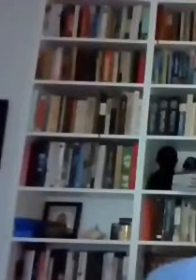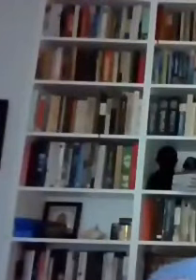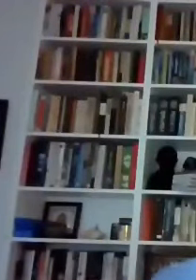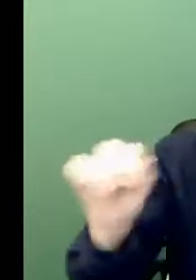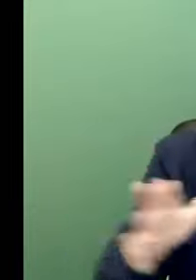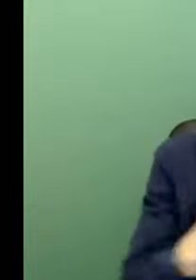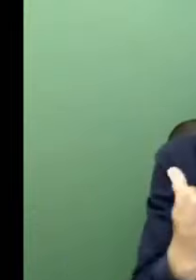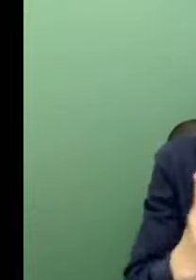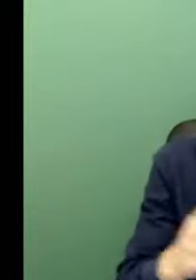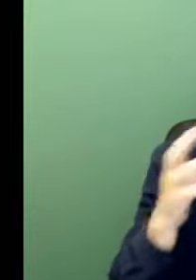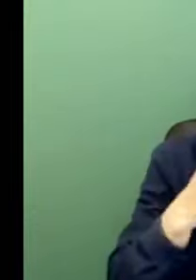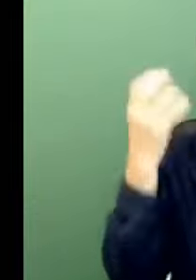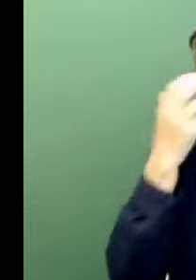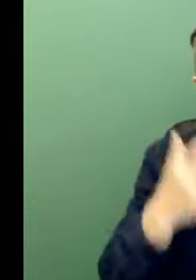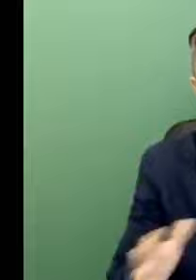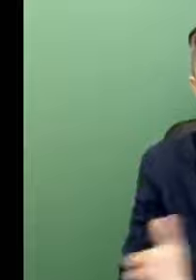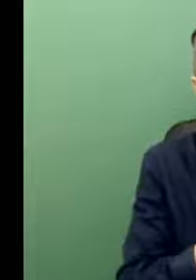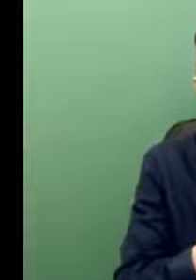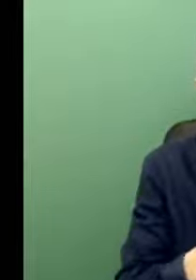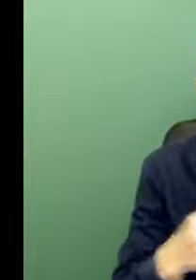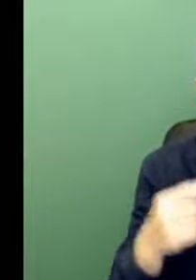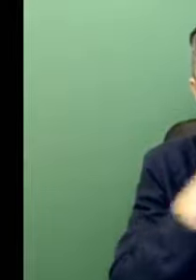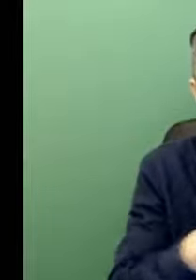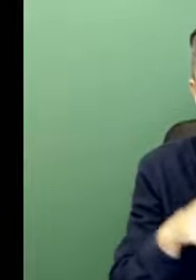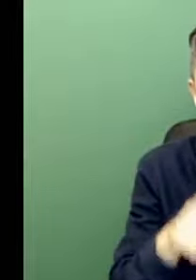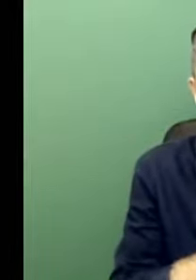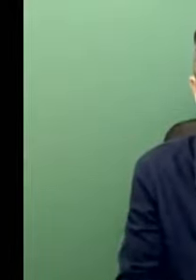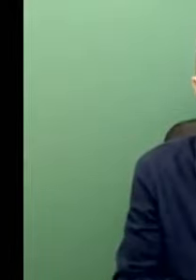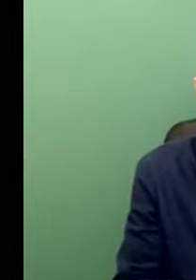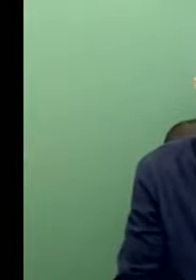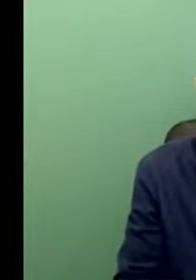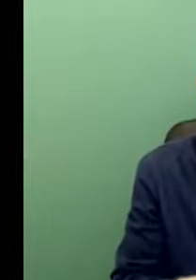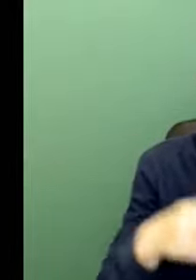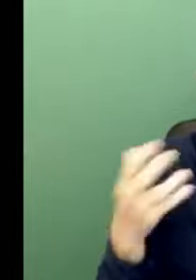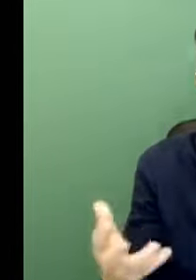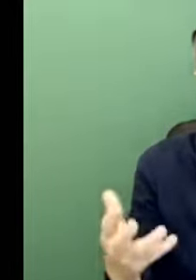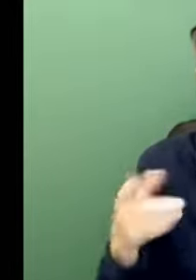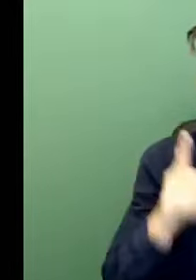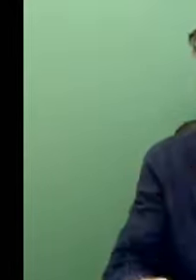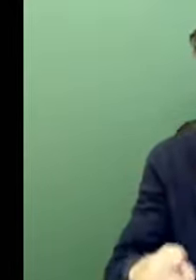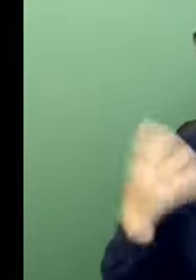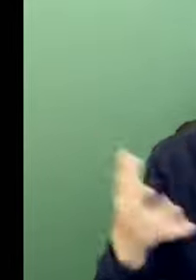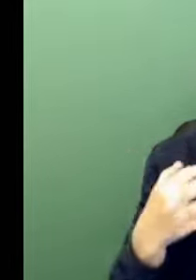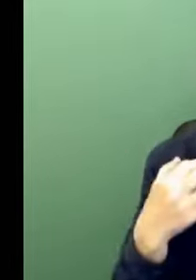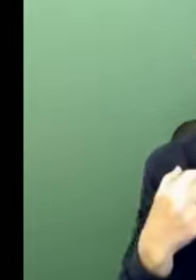national and international press for over a week after which my